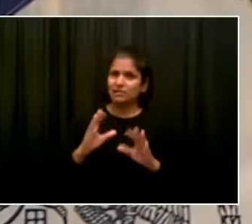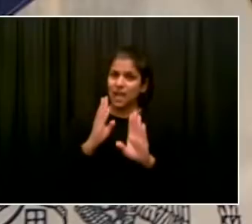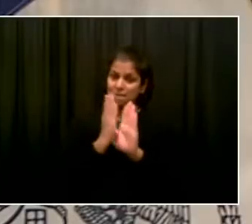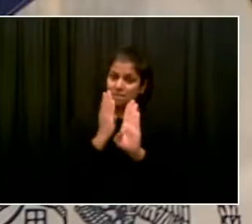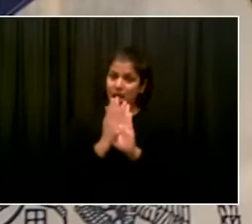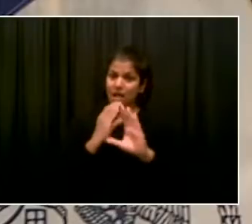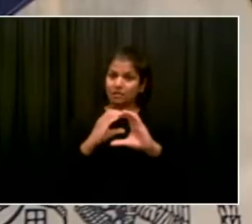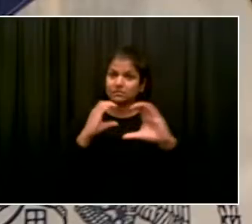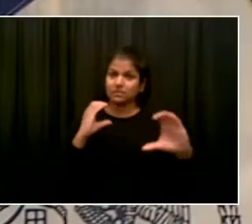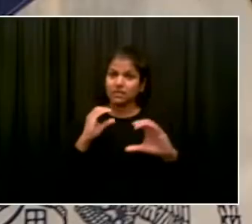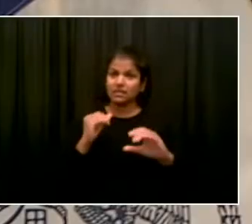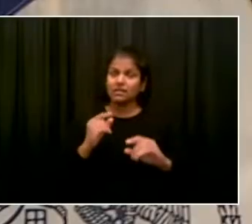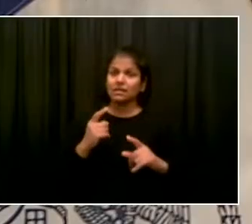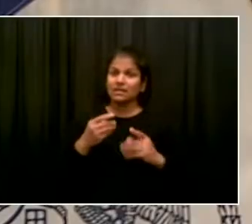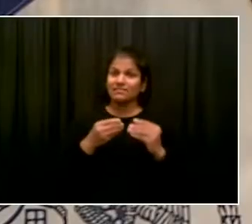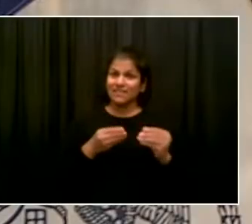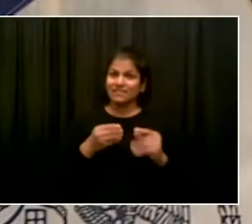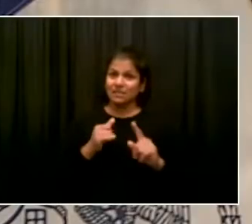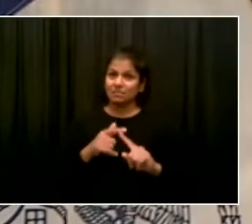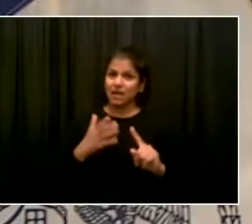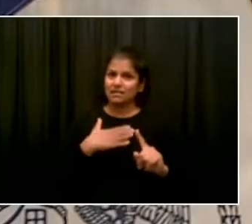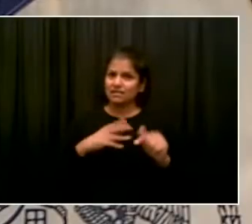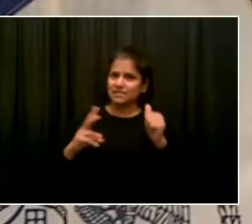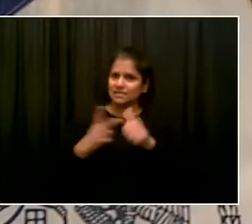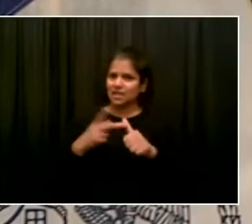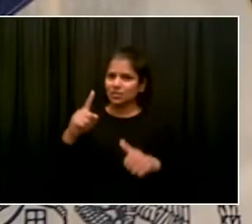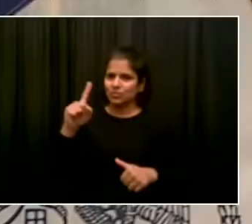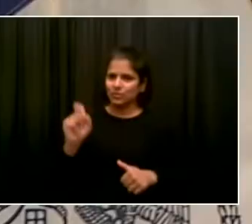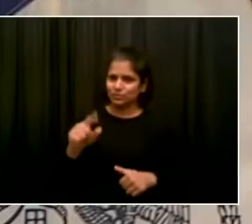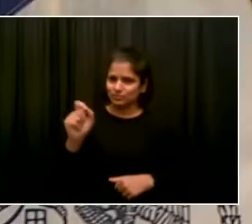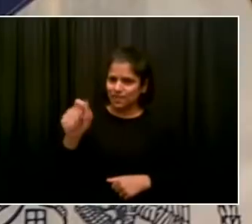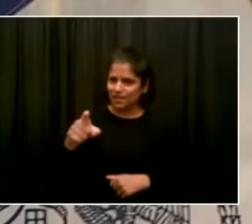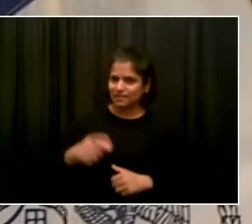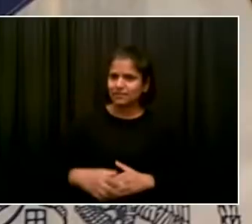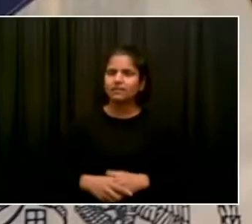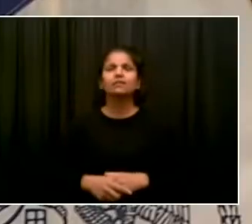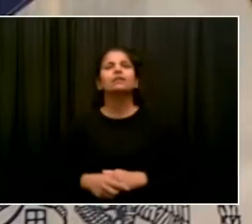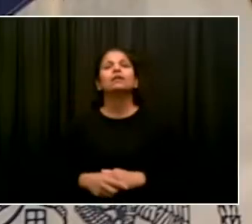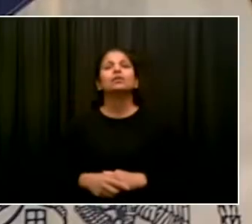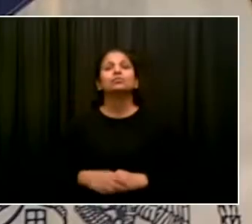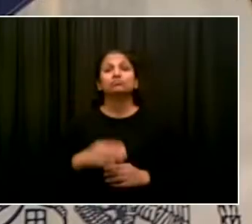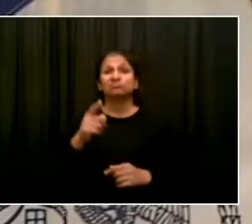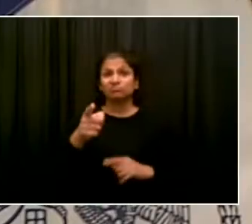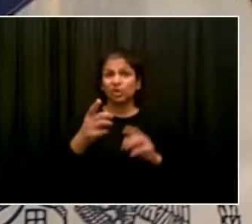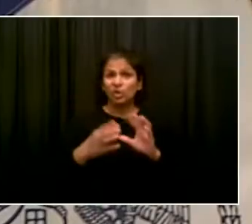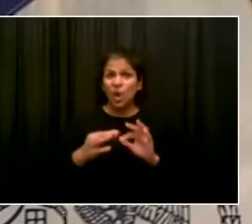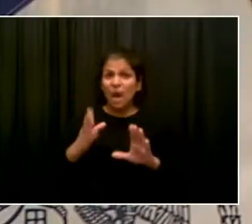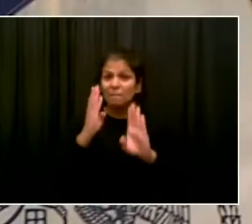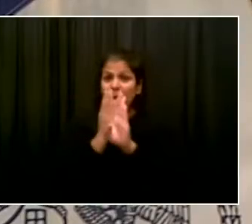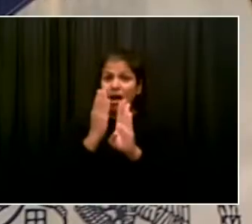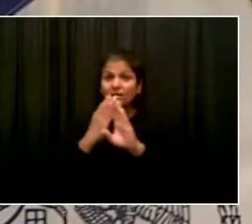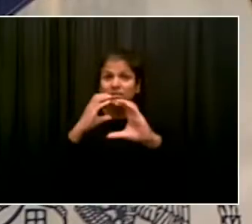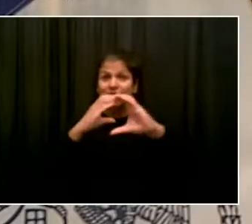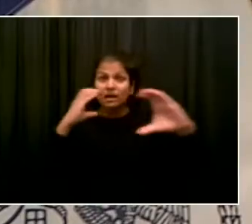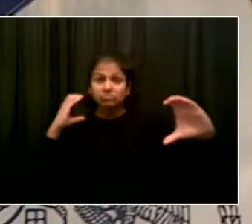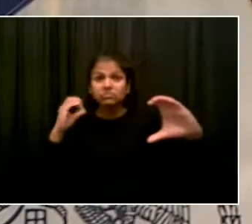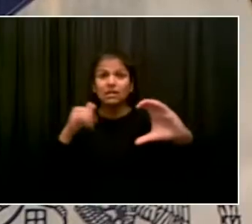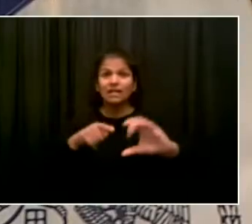GERSH. THAT WAS MY SECOND QUESTION. B USSPEEDS, YOU PROMISE TO